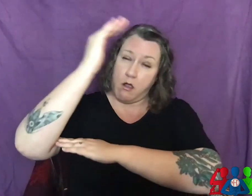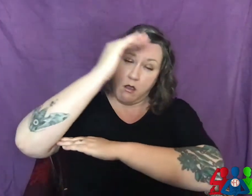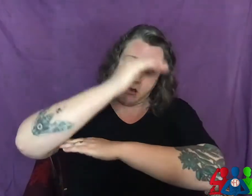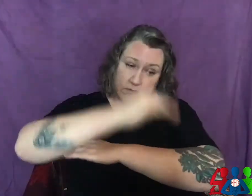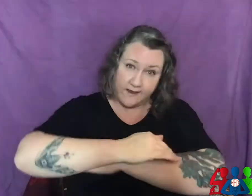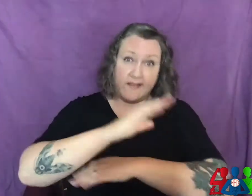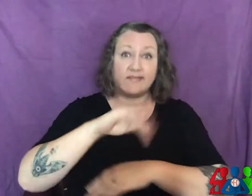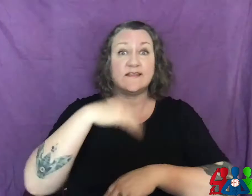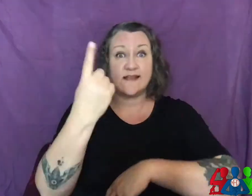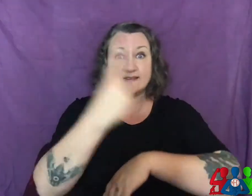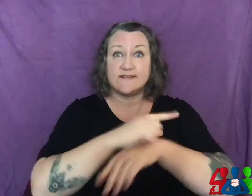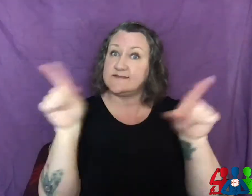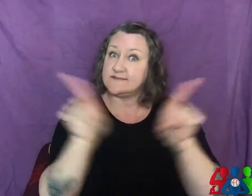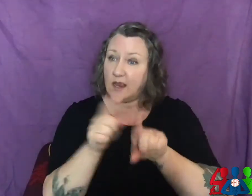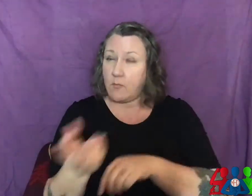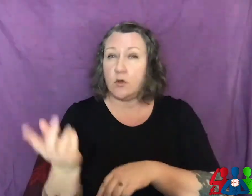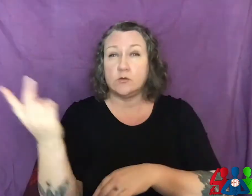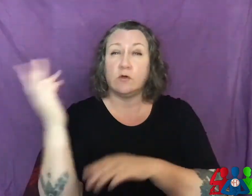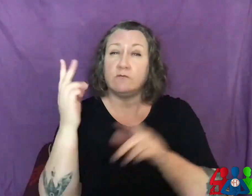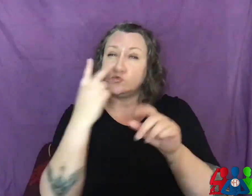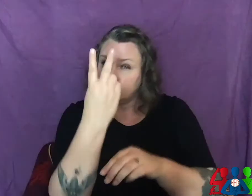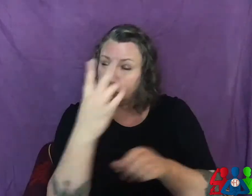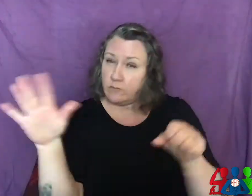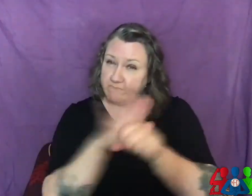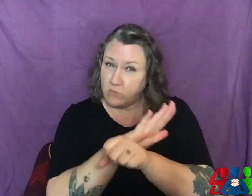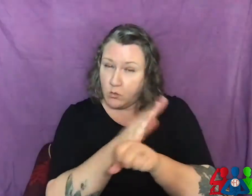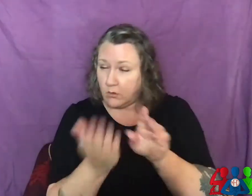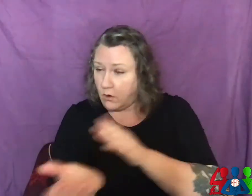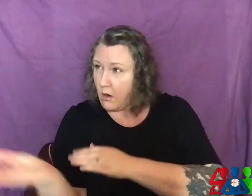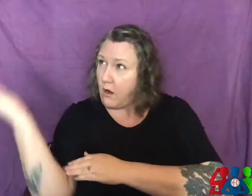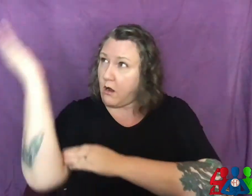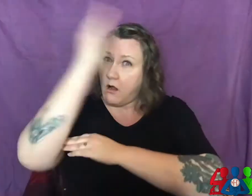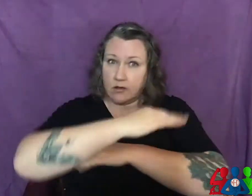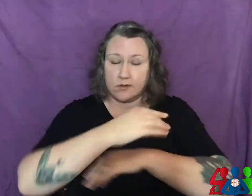So she was working on this assignment all day. And the next day she did the same. It took